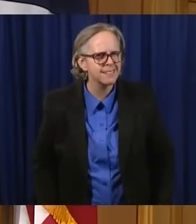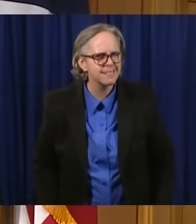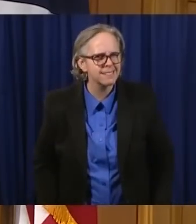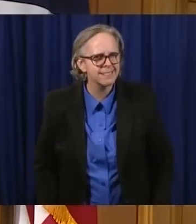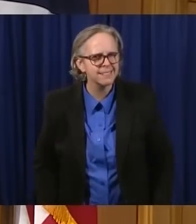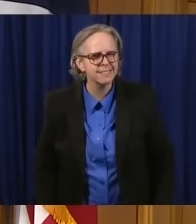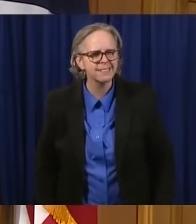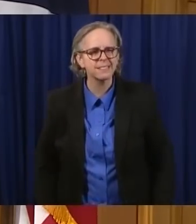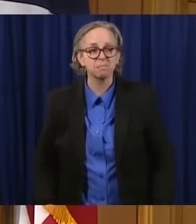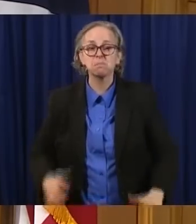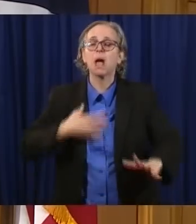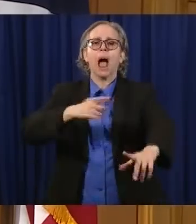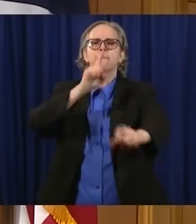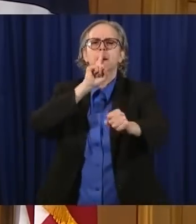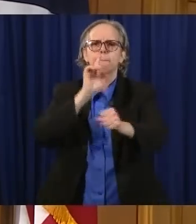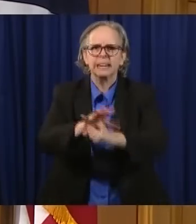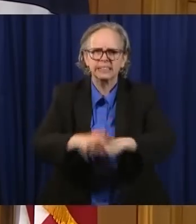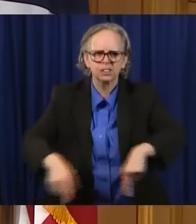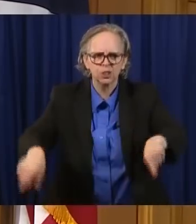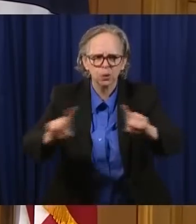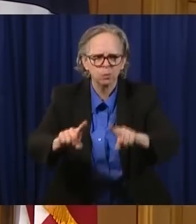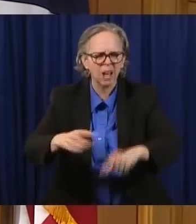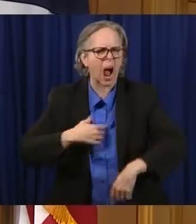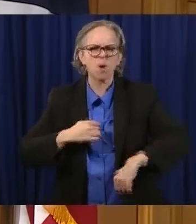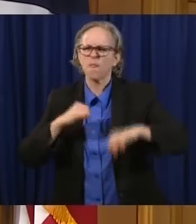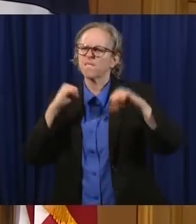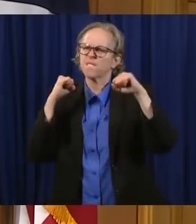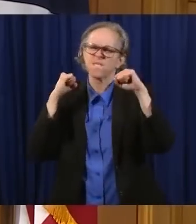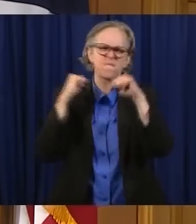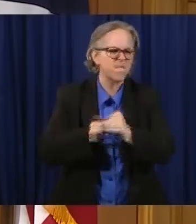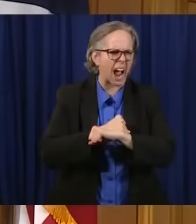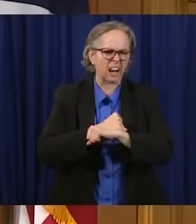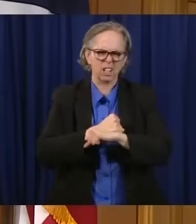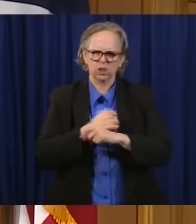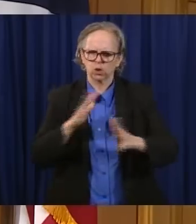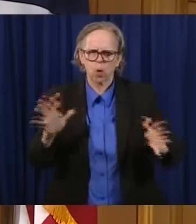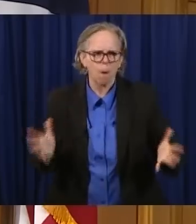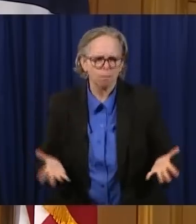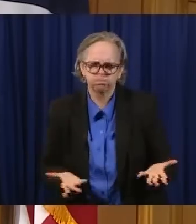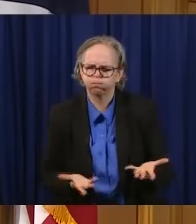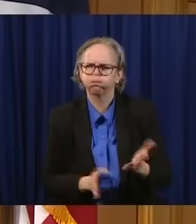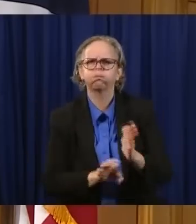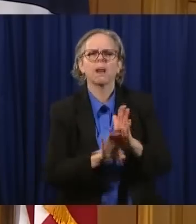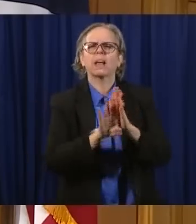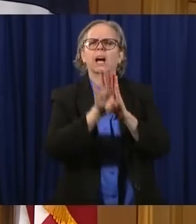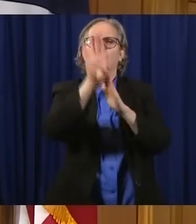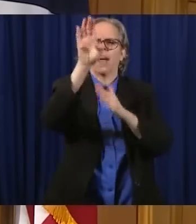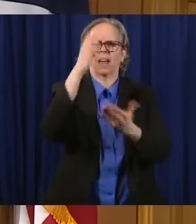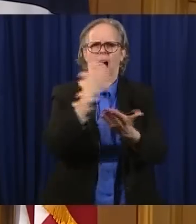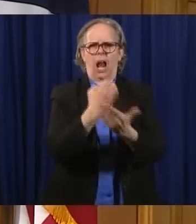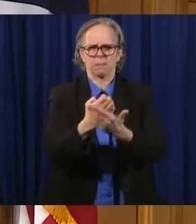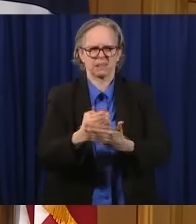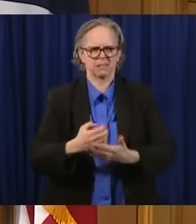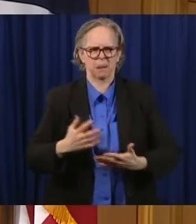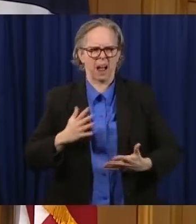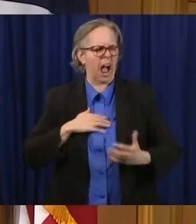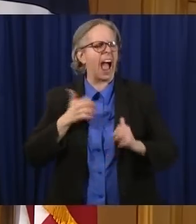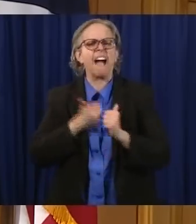MOVING THIS ECONOMY FORWARD. WE HAVE TO DO BOTH THINGS. WE CAN DO THAT.